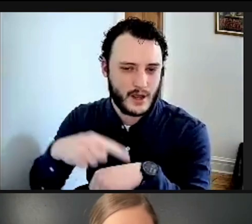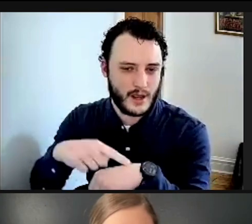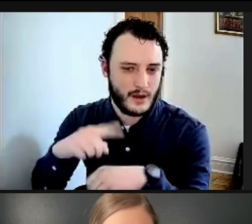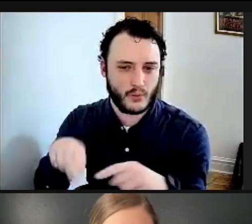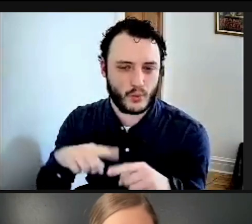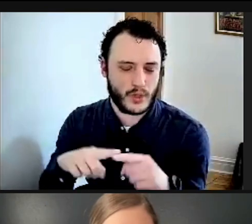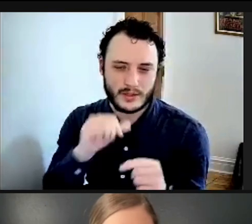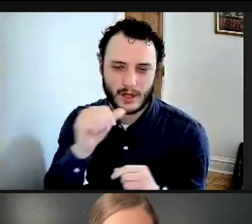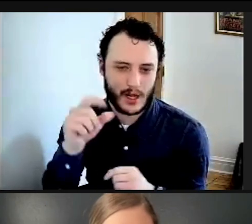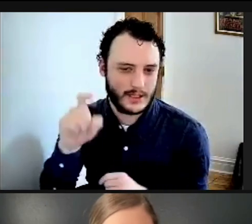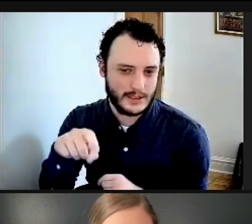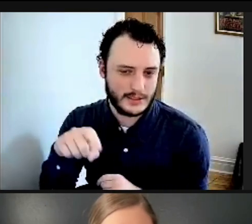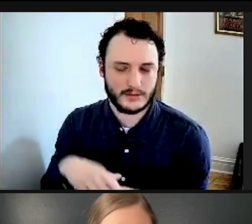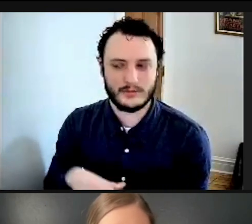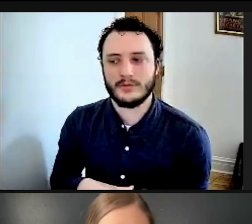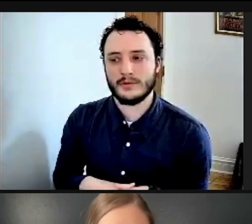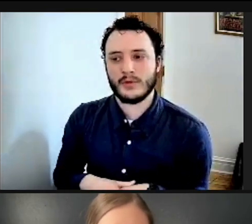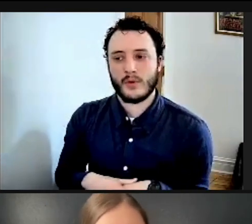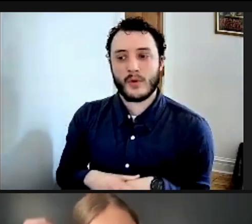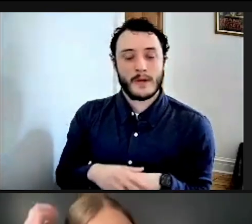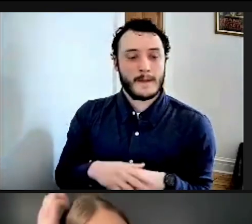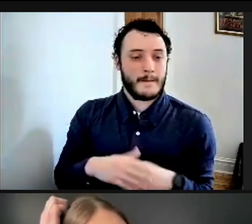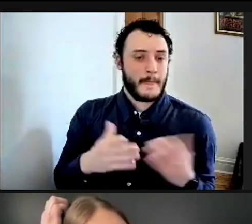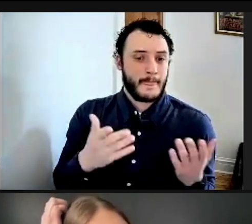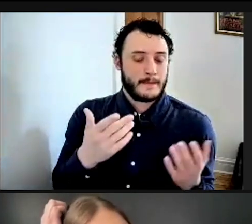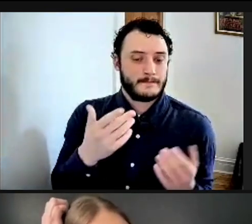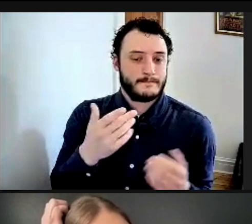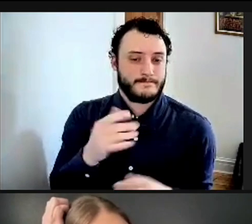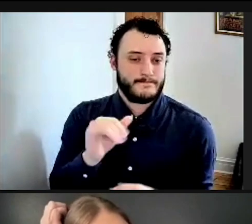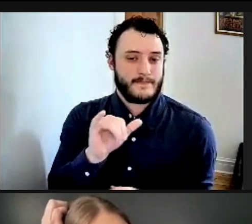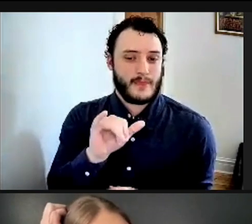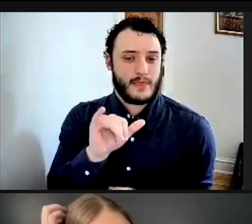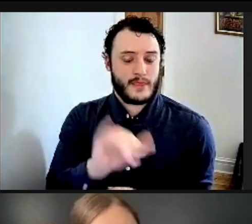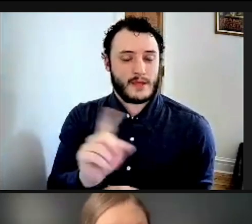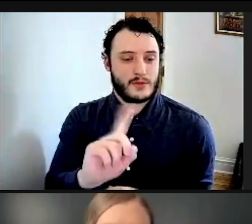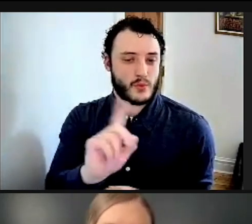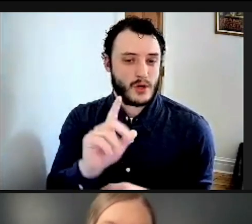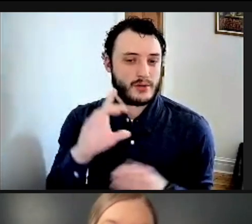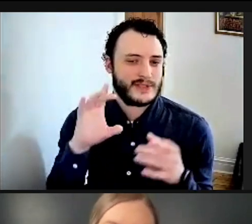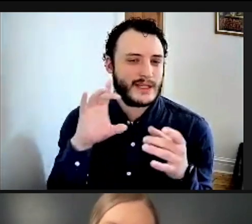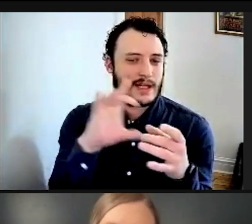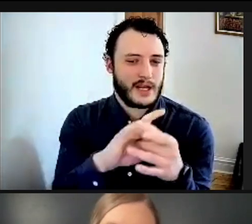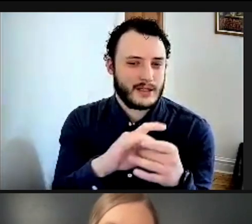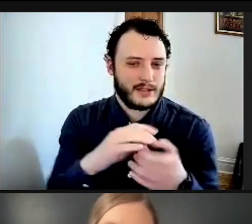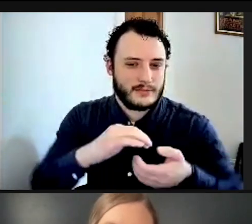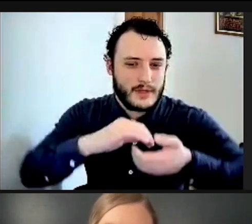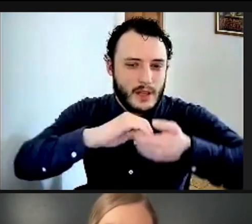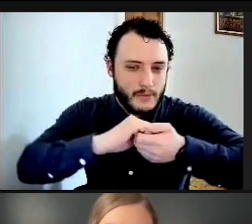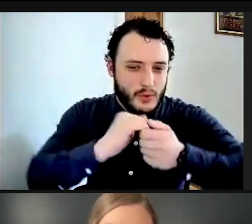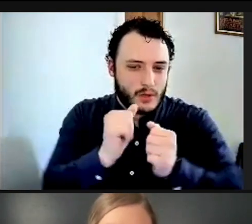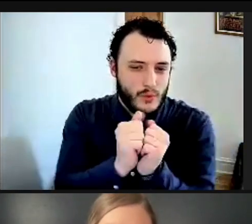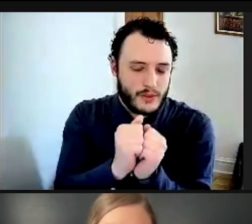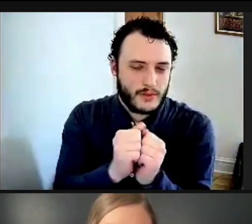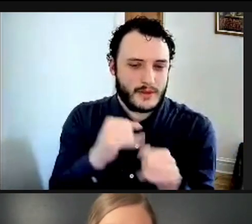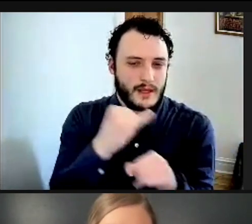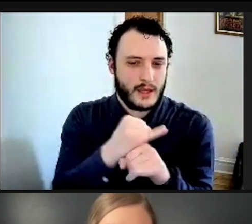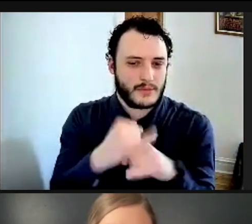or where there will be certain types of accommodations provided. You can also announce when you already